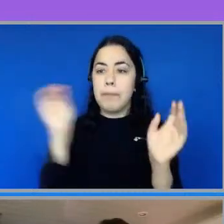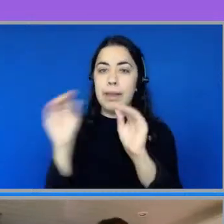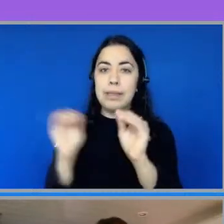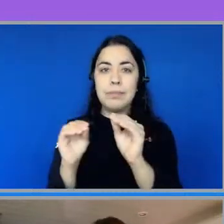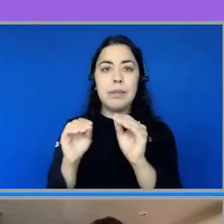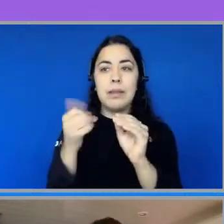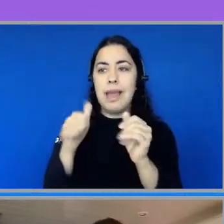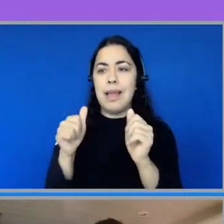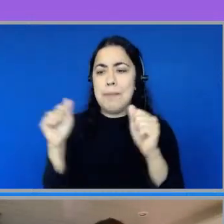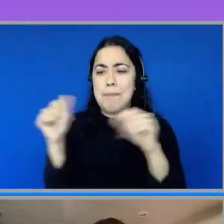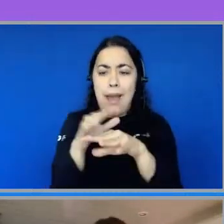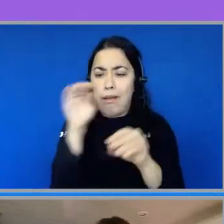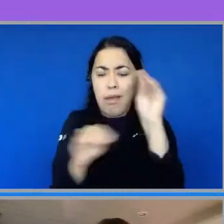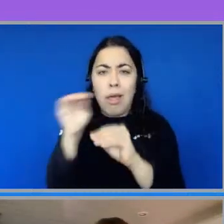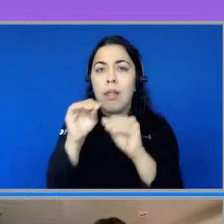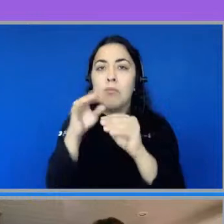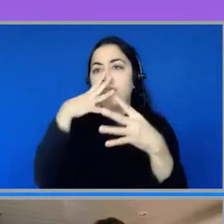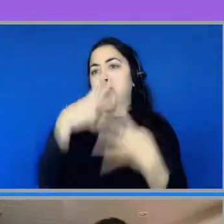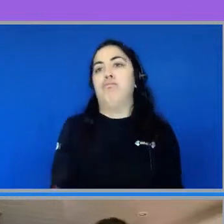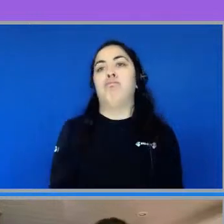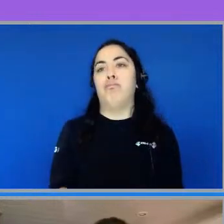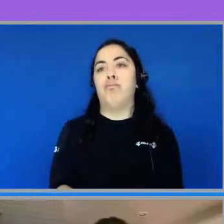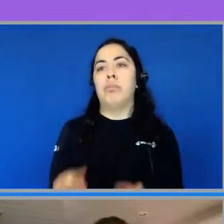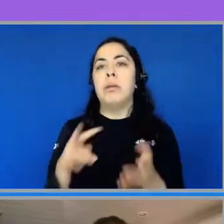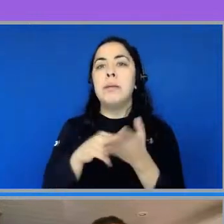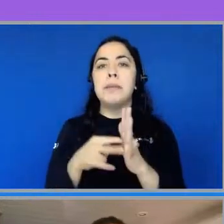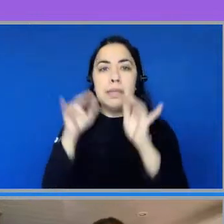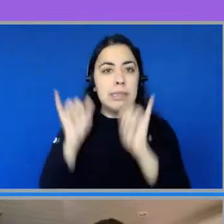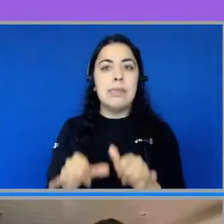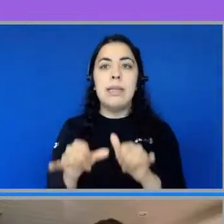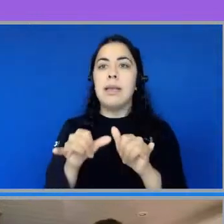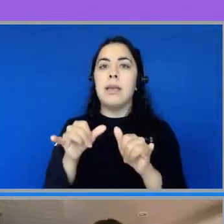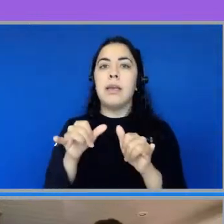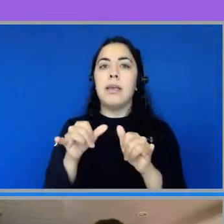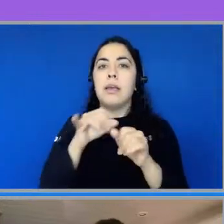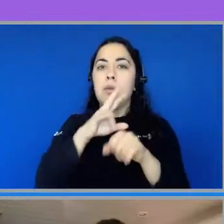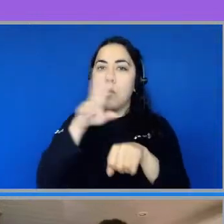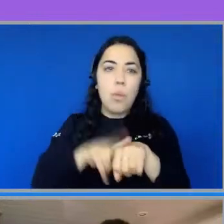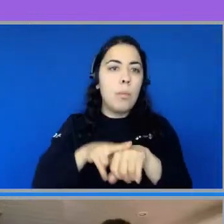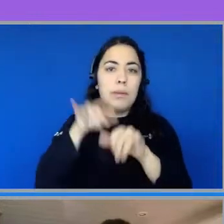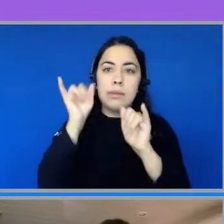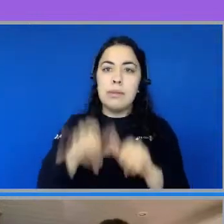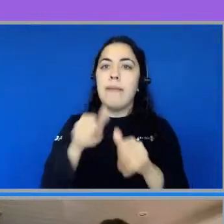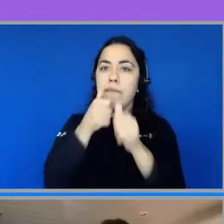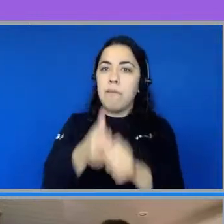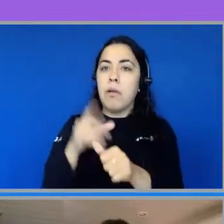will actually be ignored. So things will stay like normal. They'll stay in Dom order, but